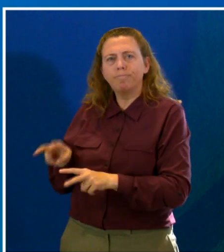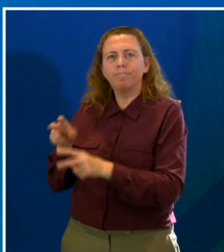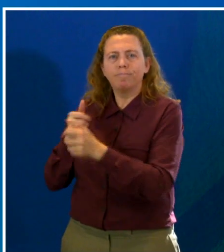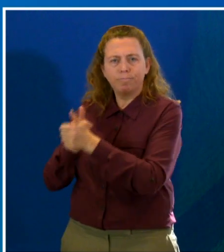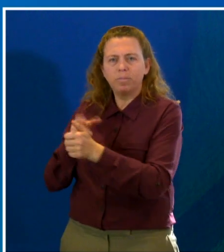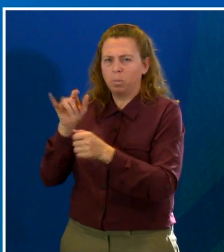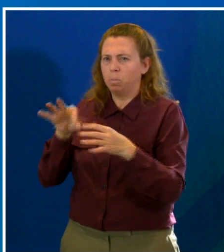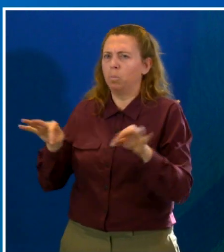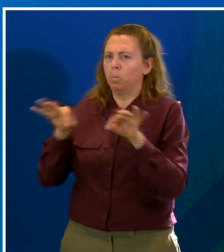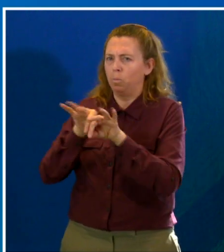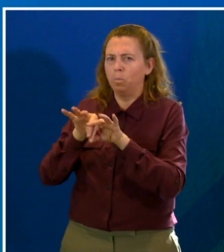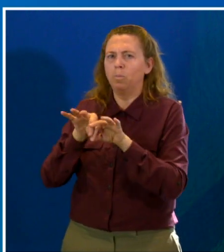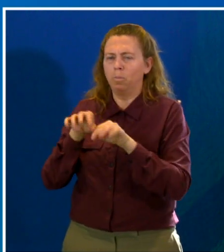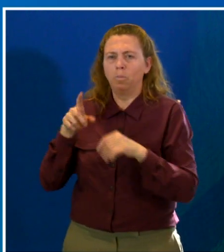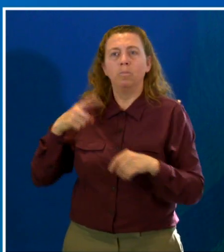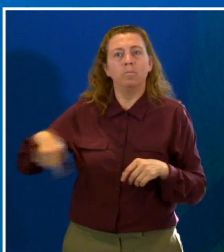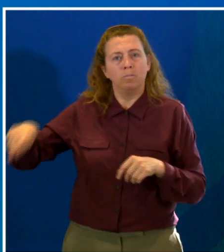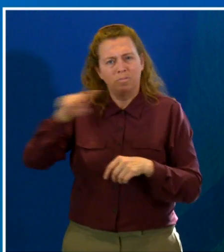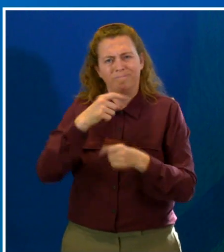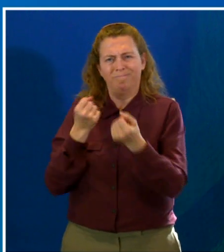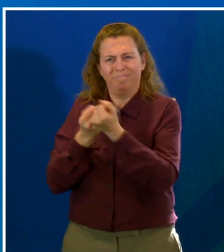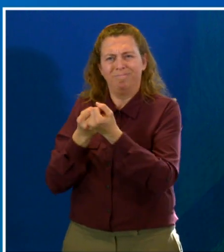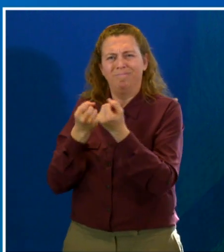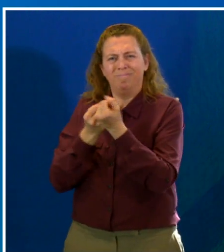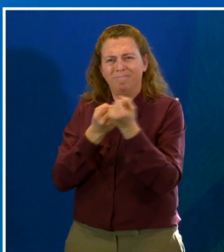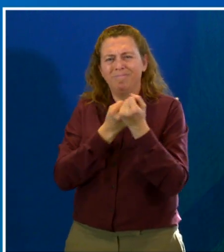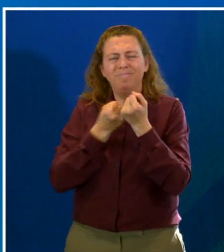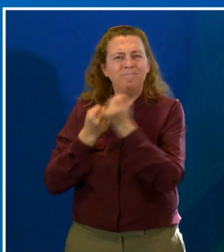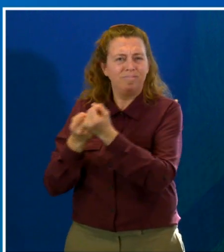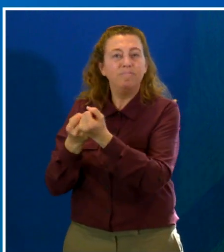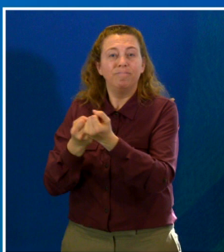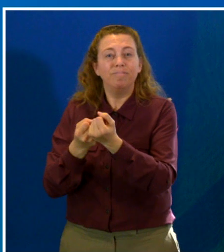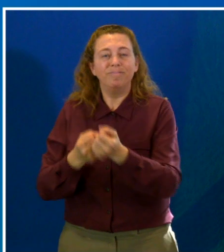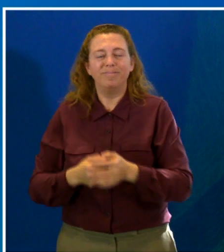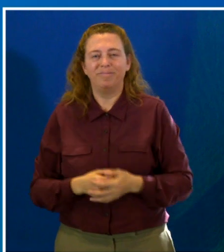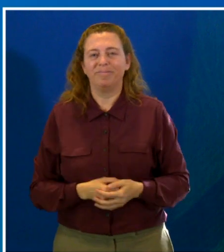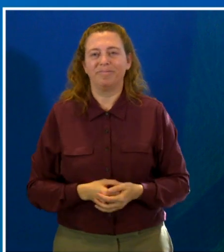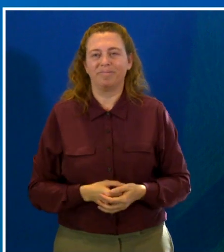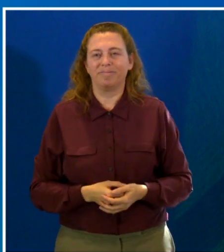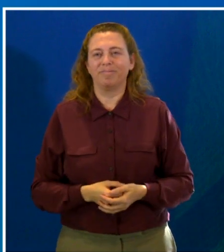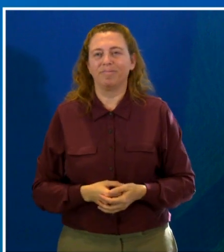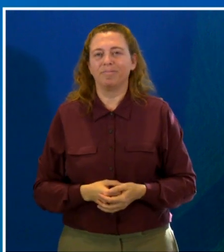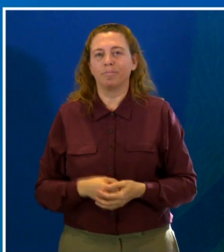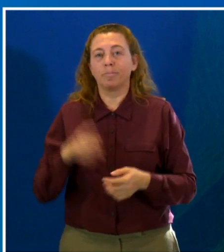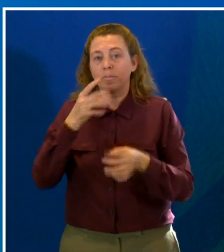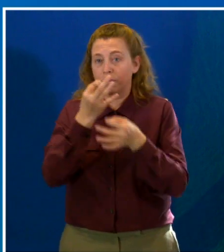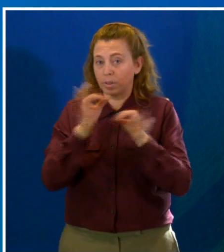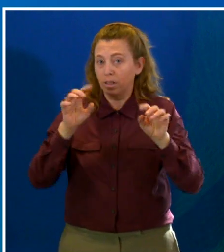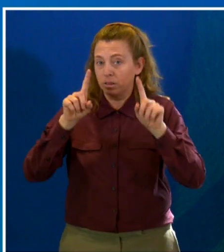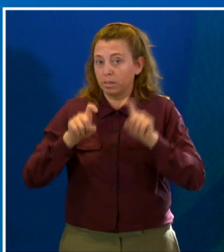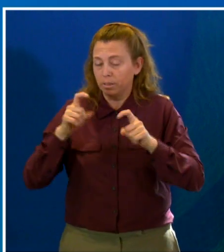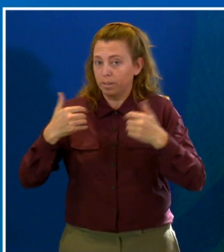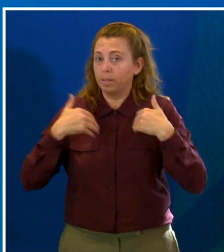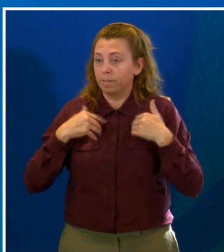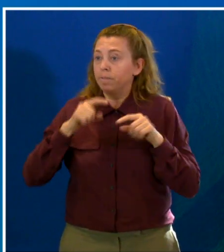The free community testing site that the city opened in partnership with Clark County Public Health continues to